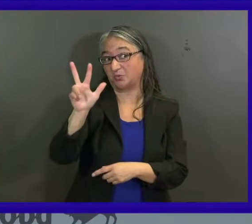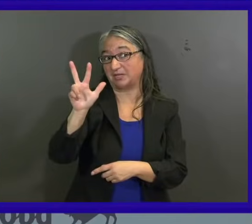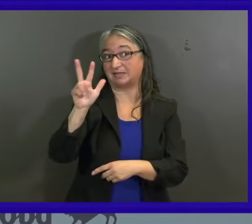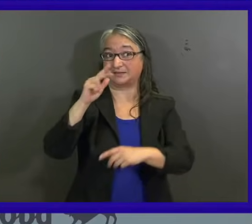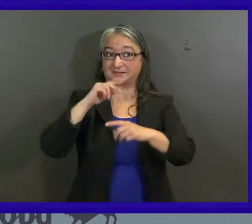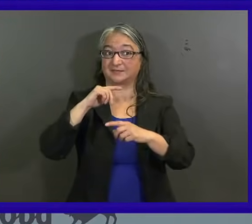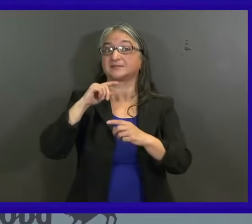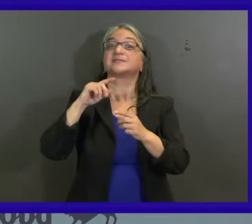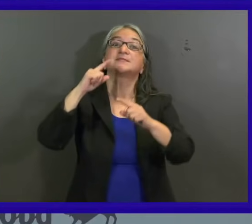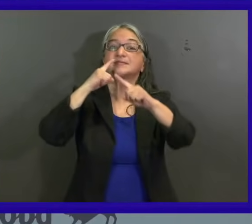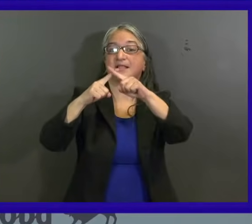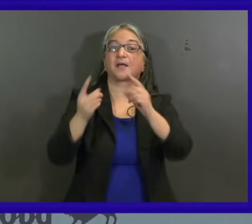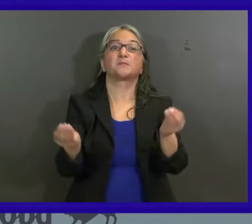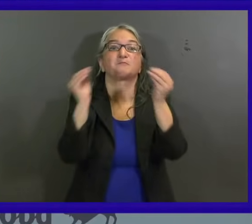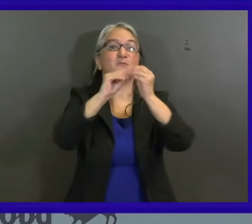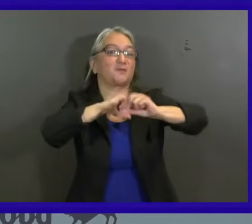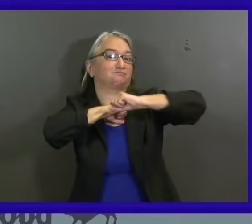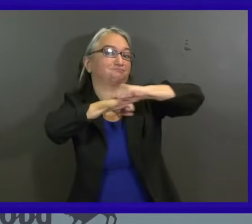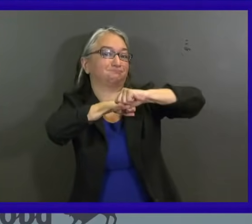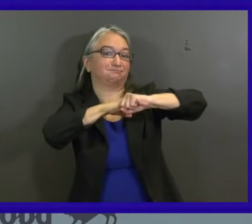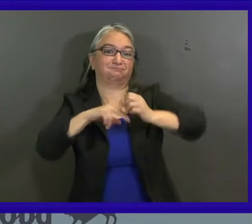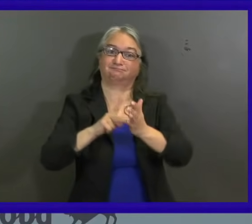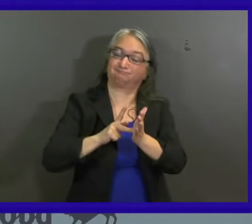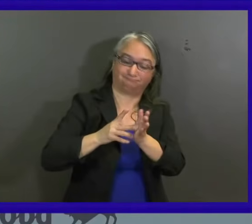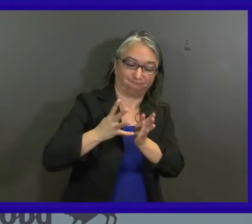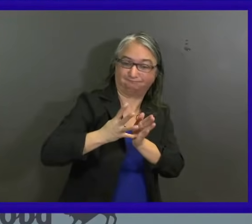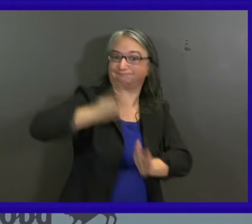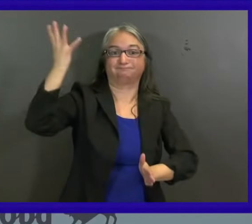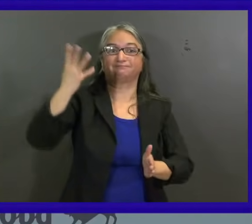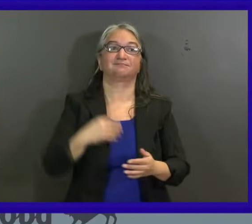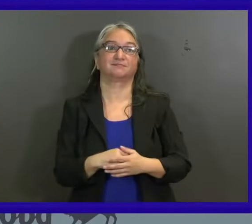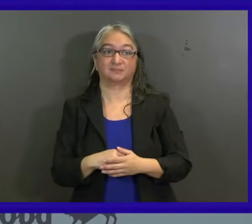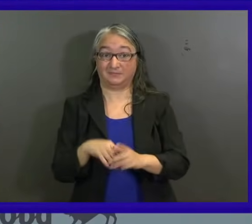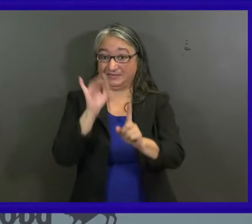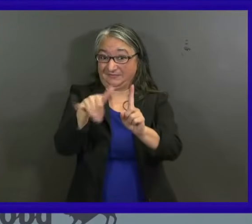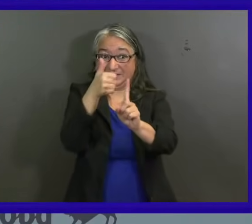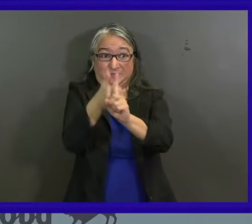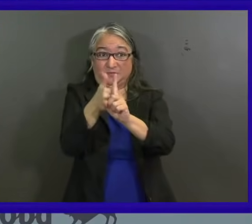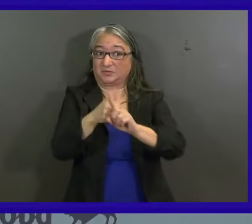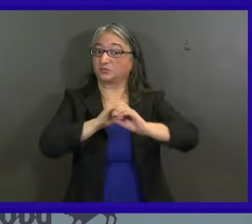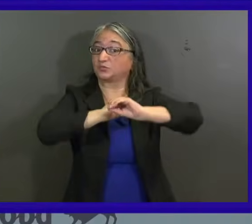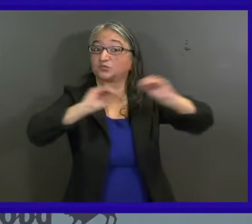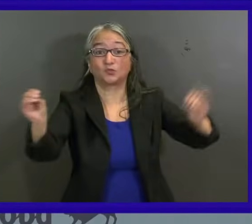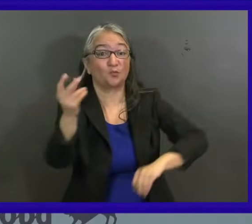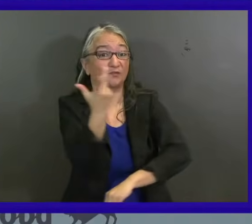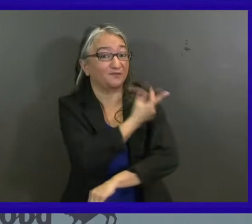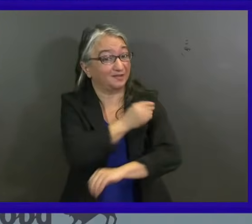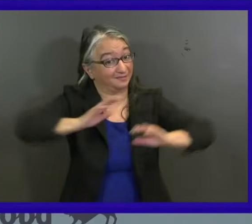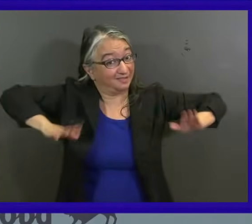11 times more likely to end up in hospital if you're unvaccinated and 18 times more likely